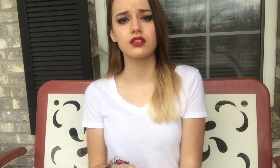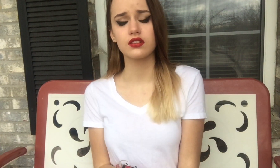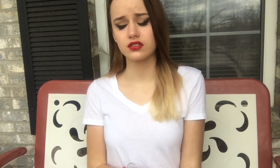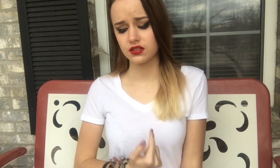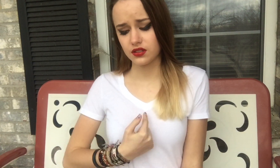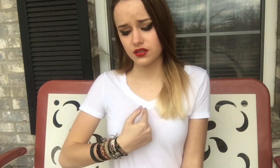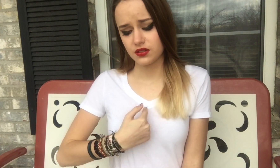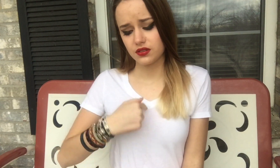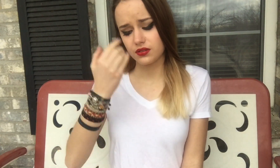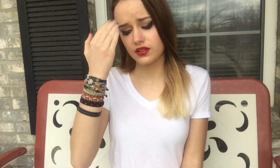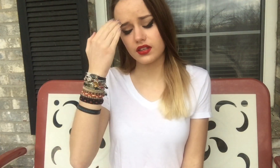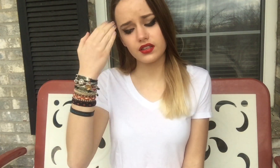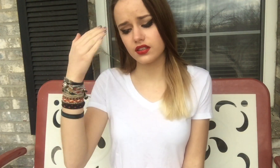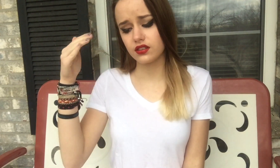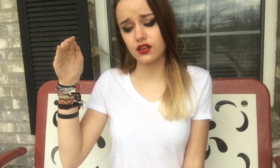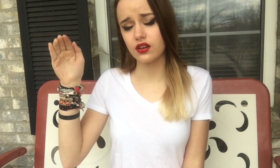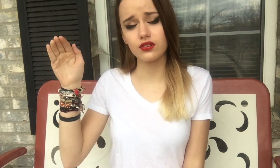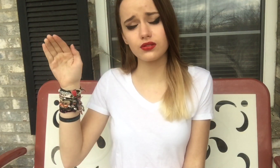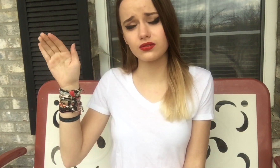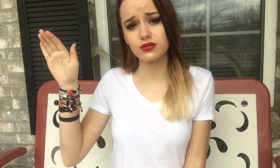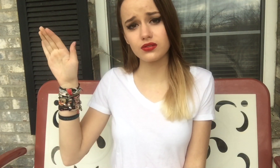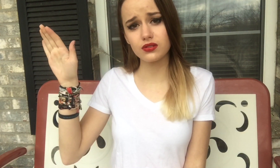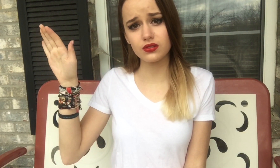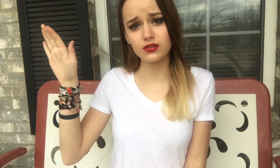I don't quite know